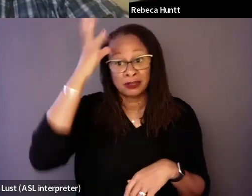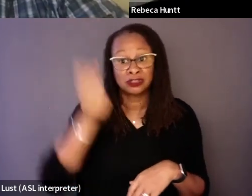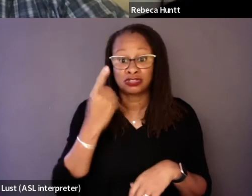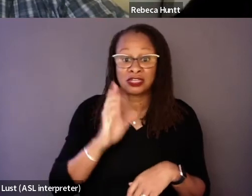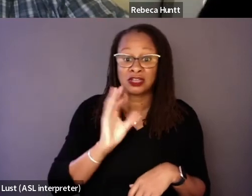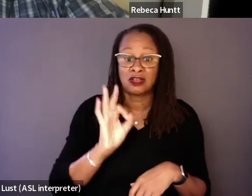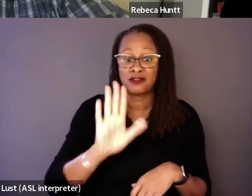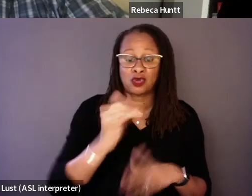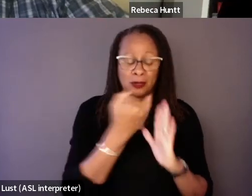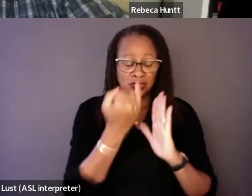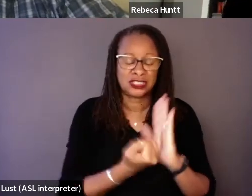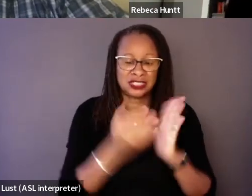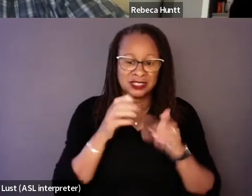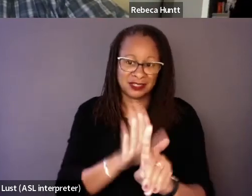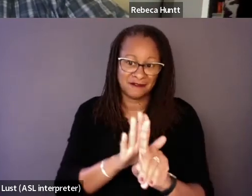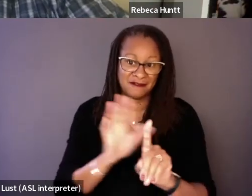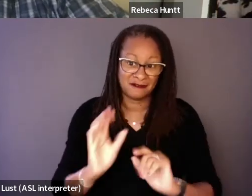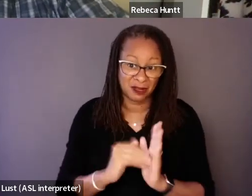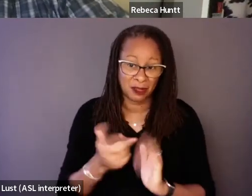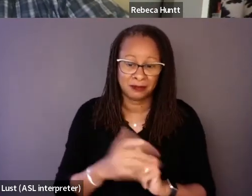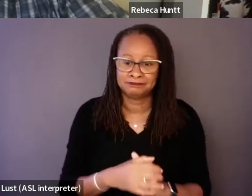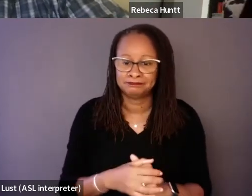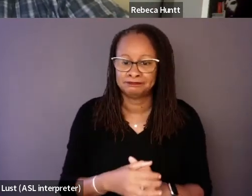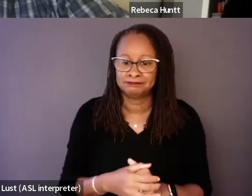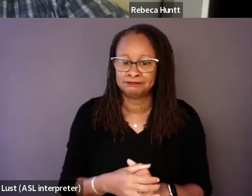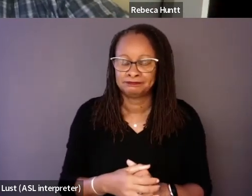No, I think still they don't quite know what I do.